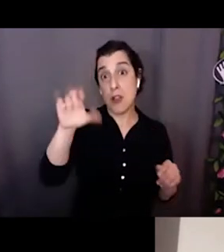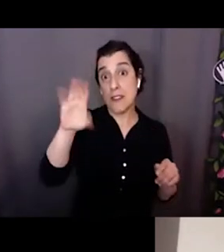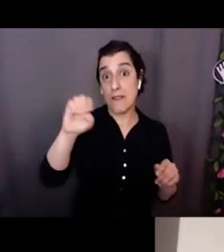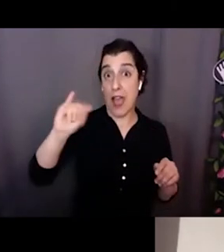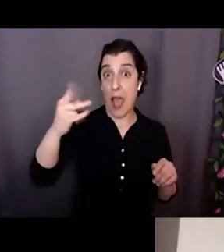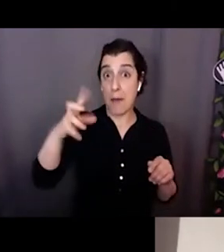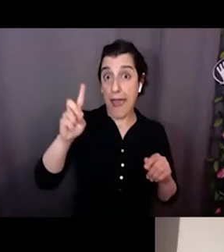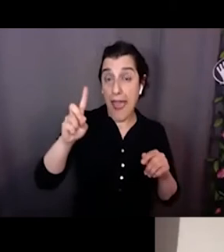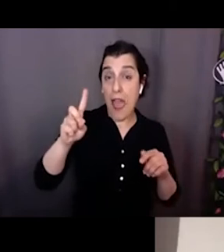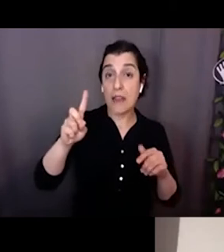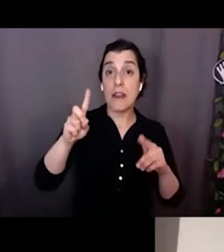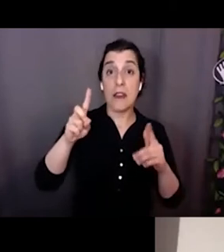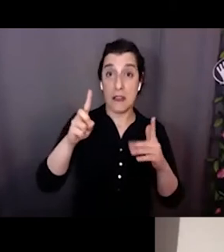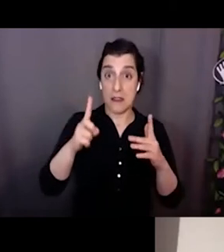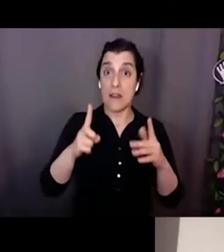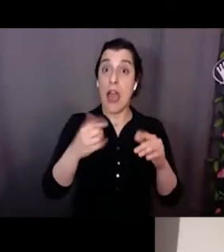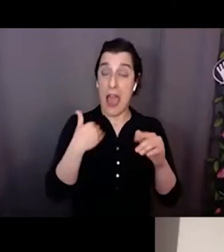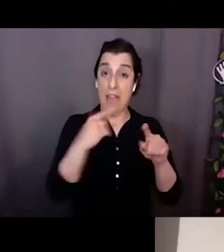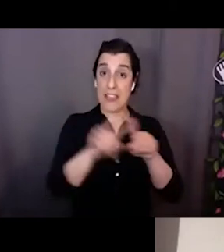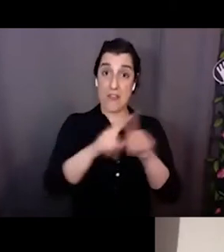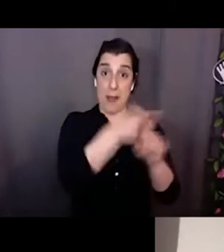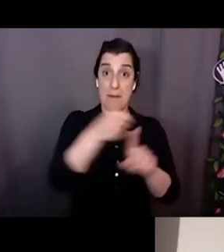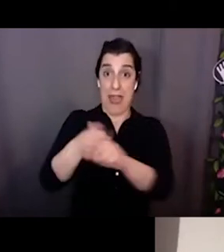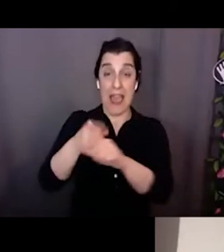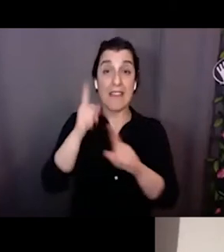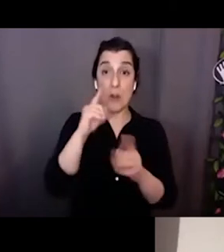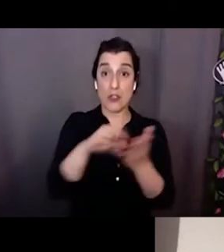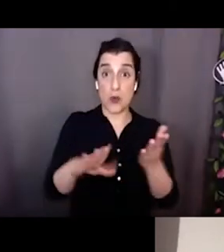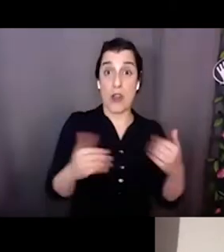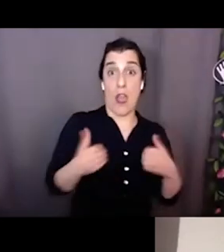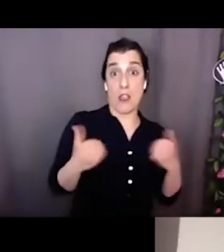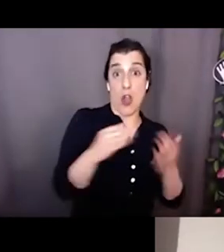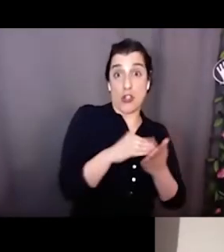young students have different social or economic, you know, kind of class and you know,